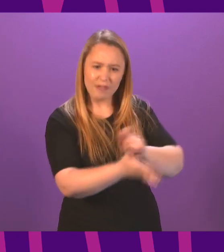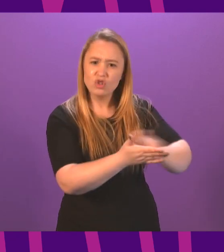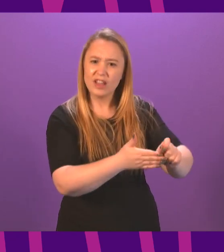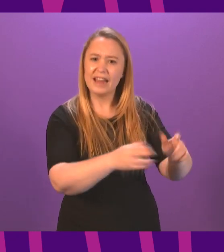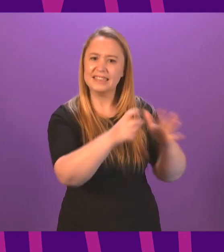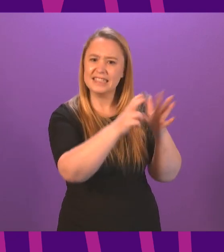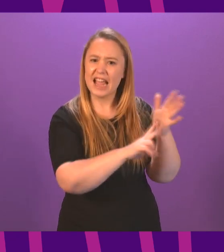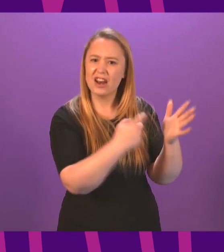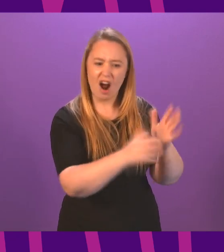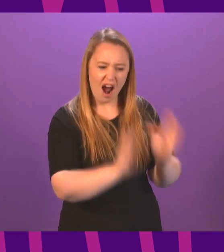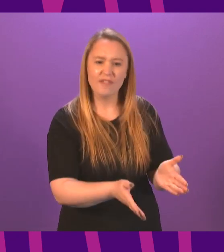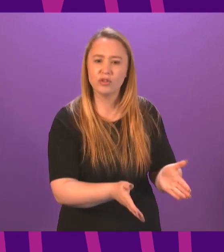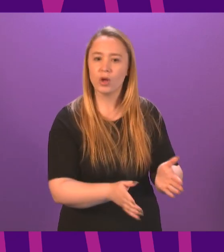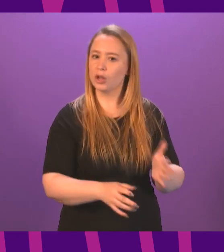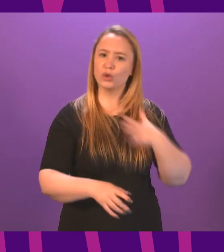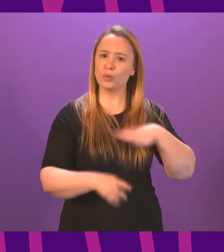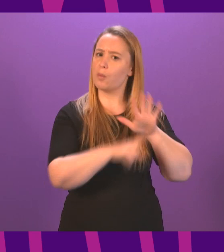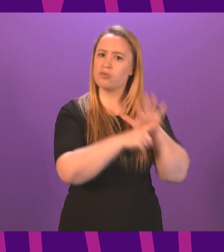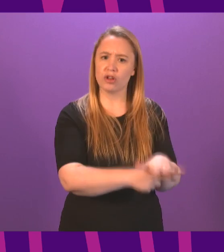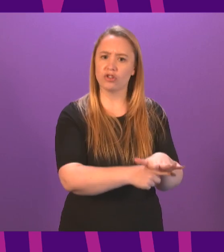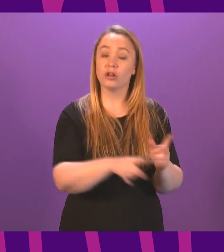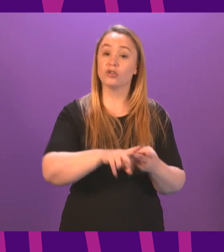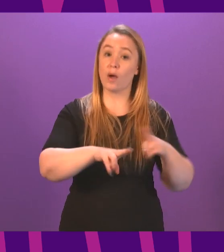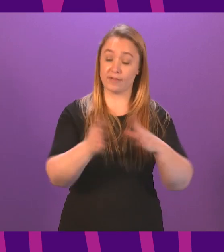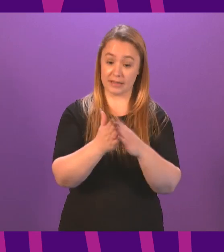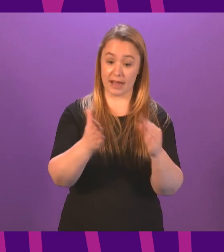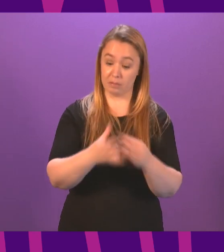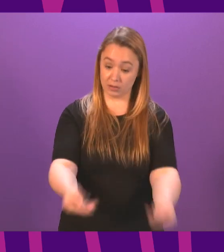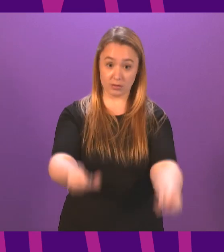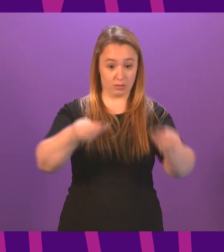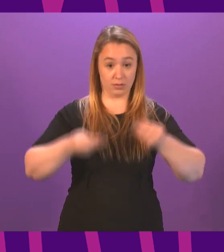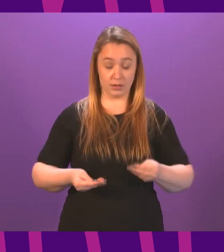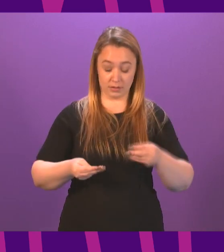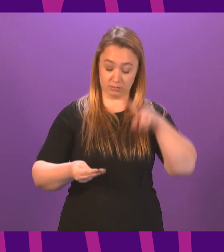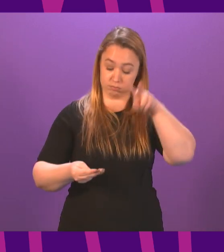have been sent to us previously—we will take steps to investigate those.